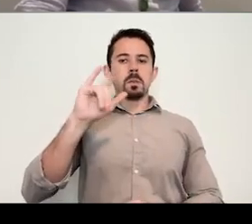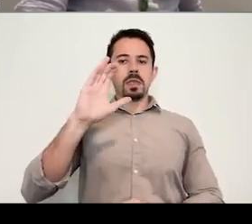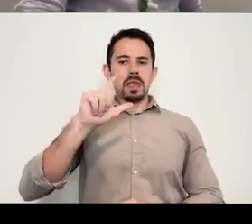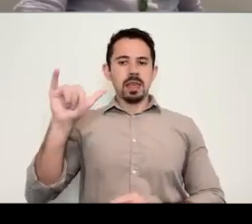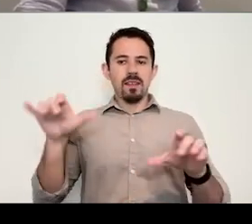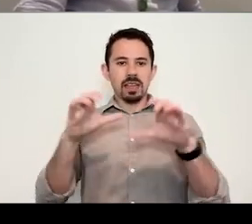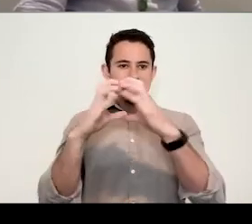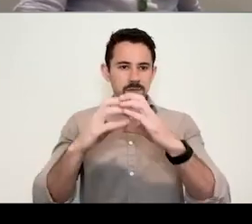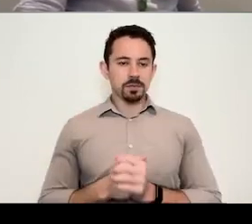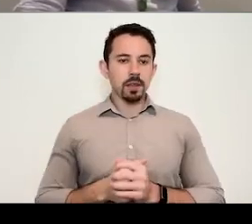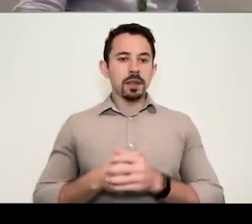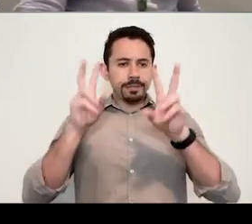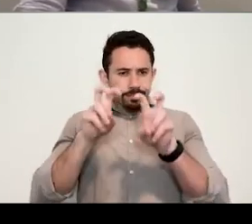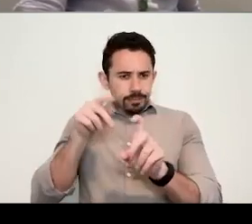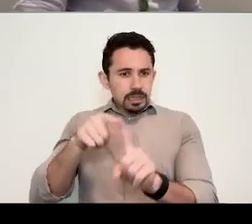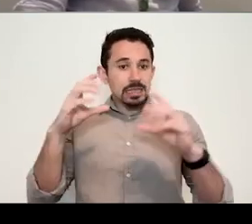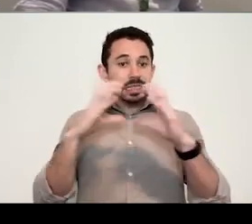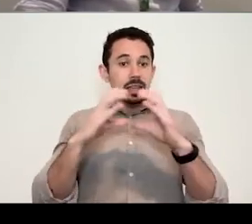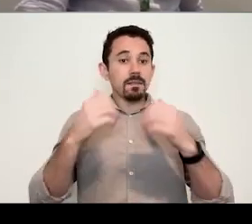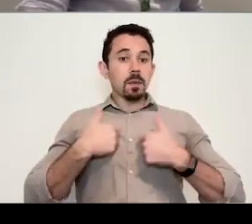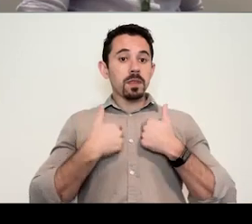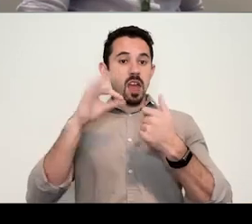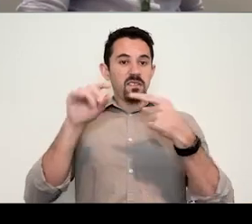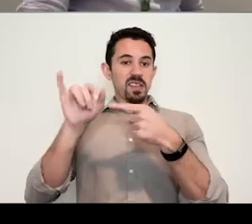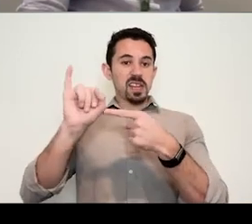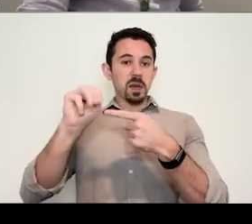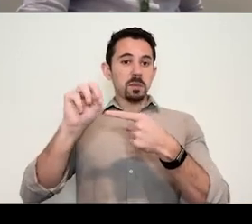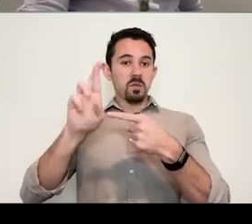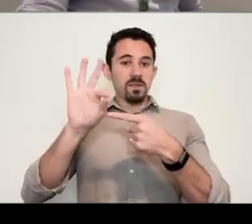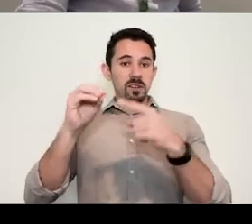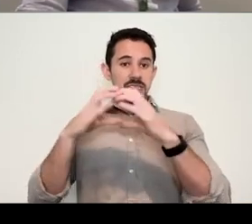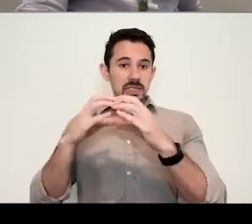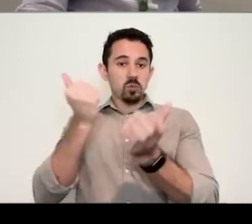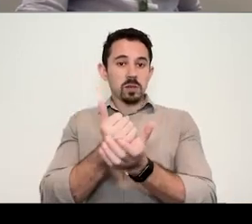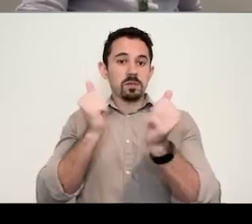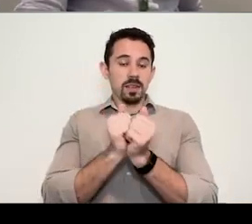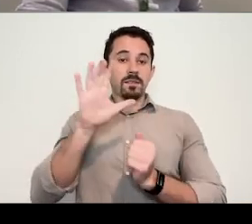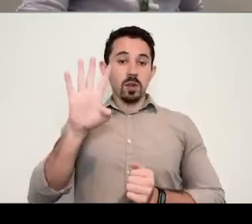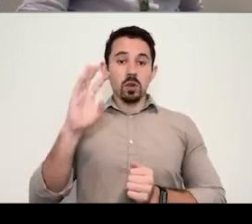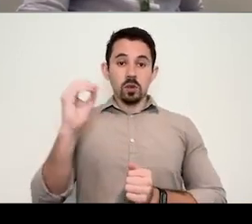cells treated with 54-O revealed a concentration dependent decrease in viability regardless of